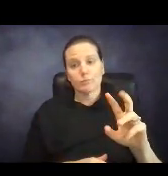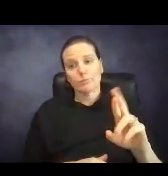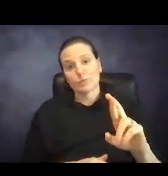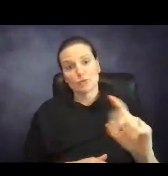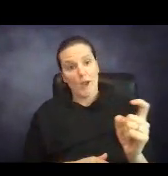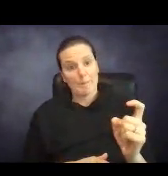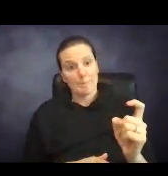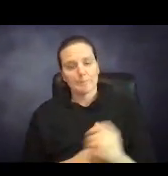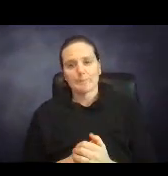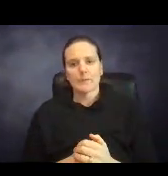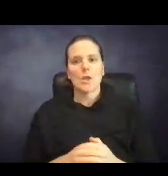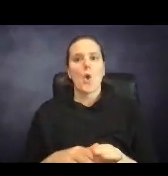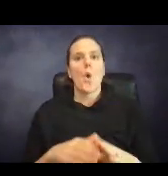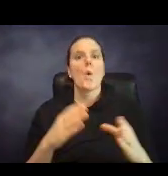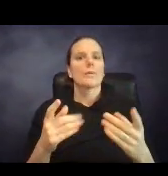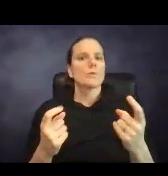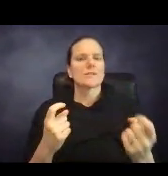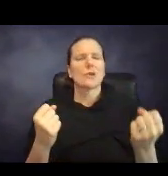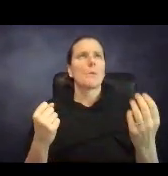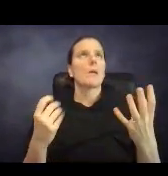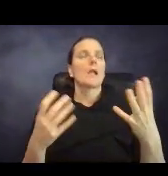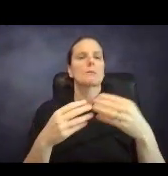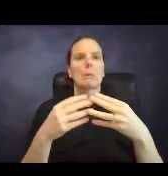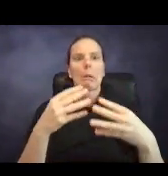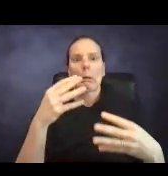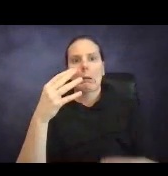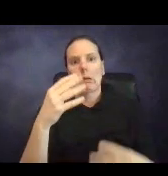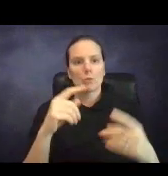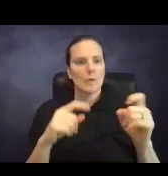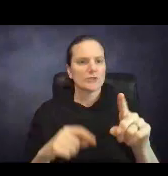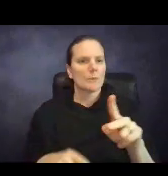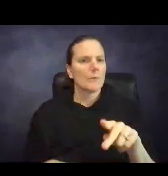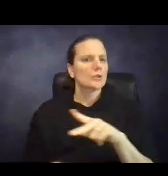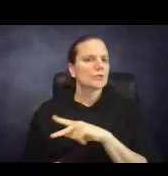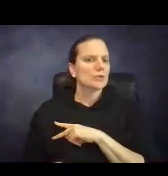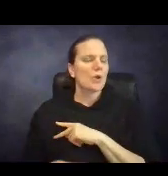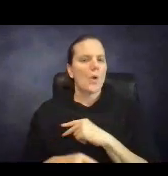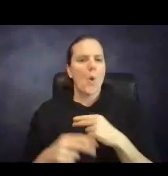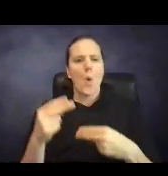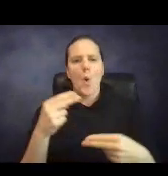'cause there are so many questions, personal questions when it comes to hormone replacement therapy.